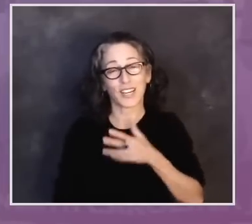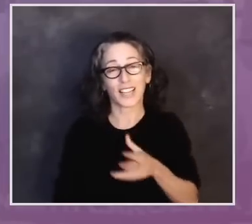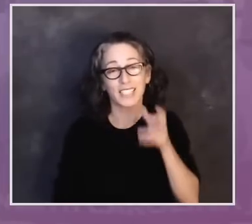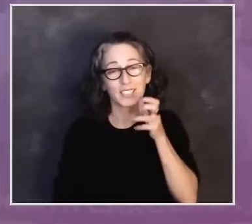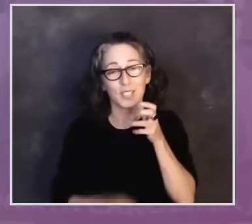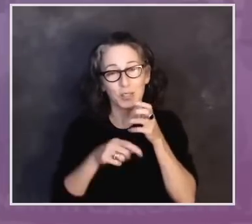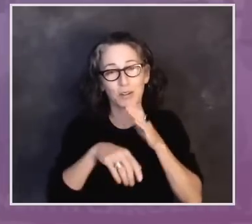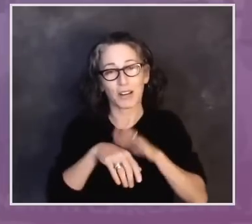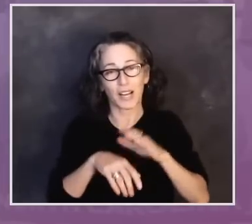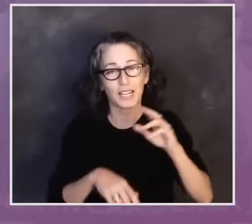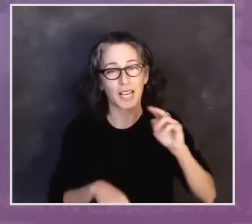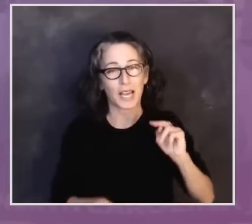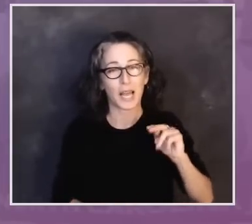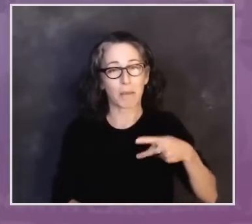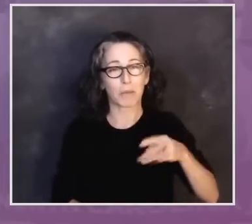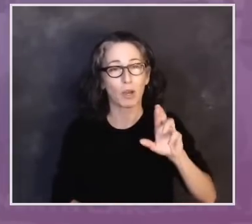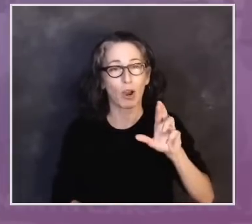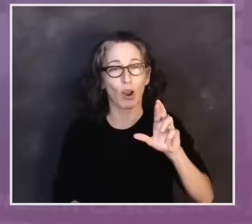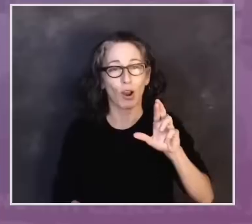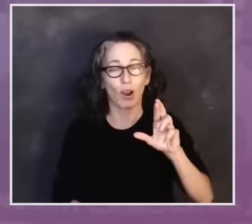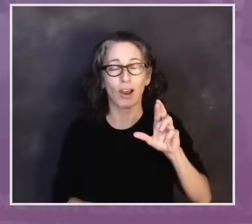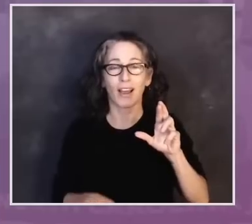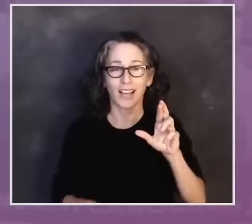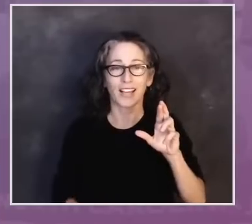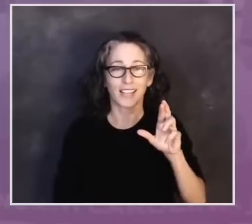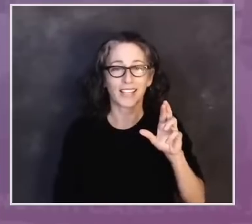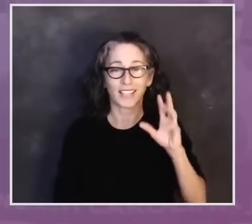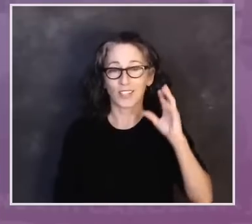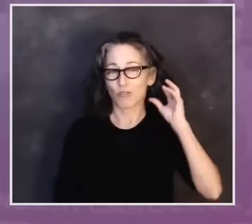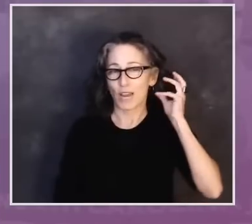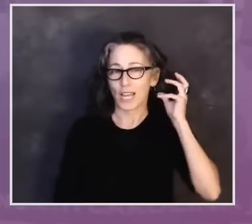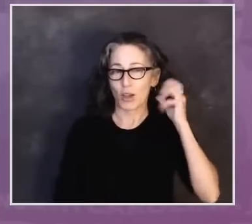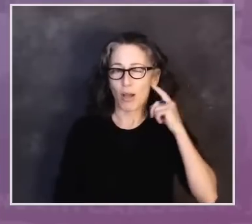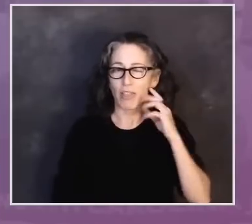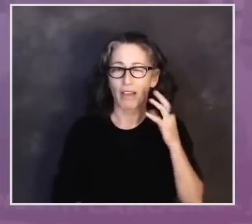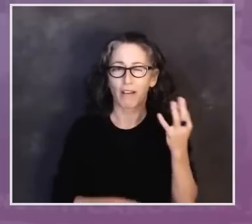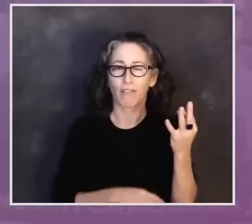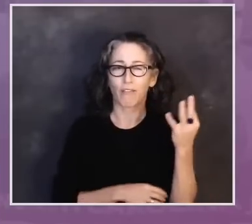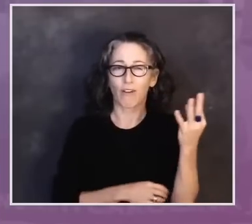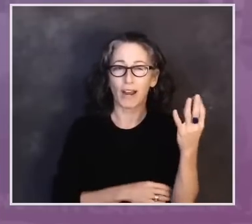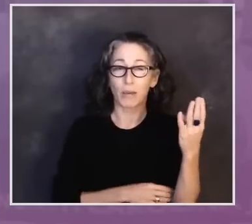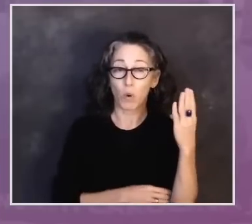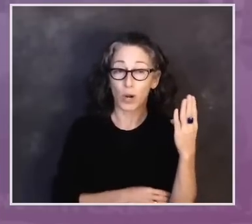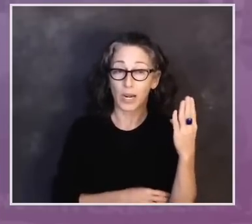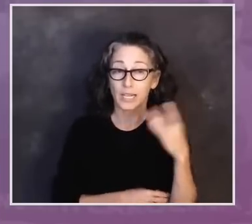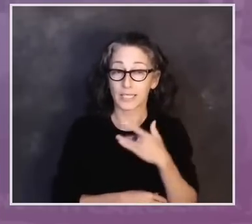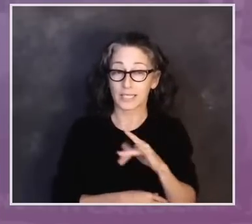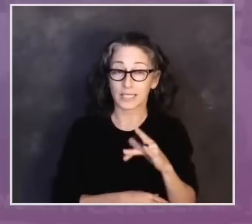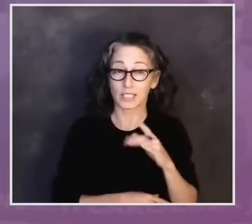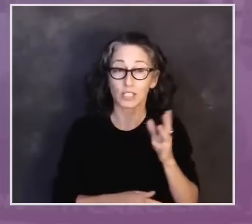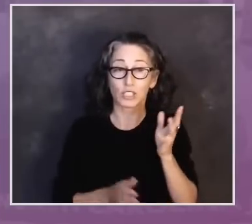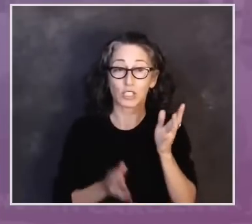CHARLOTTE MAYOR, I ACTUALLY REALLY ENJOY LISTENING TO HER ON MPR WHEN SHE'S ON THE